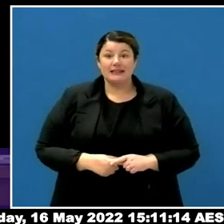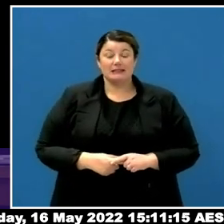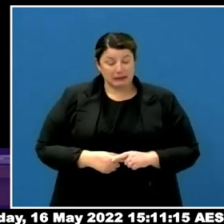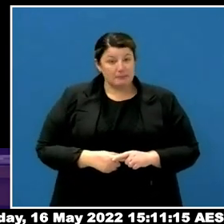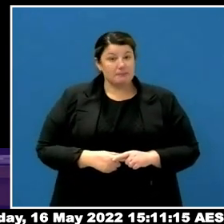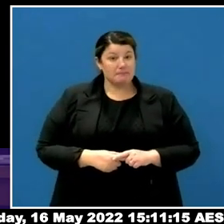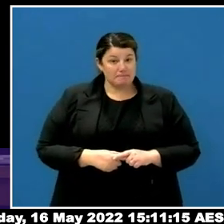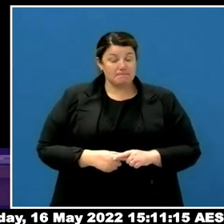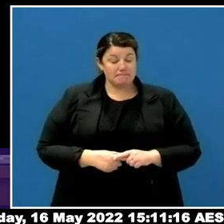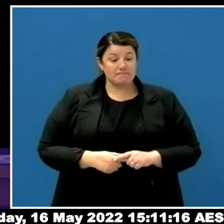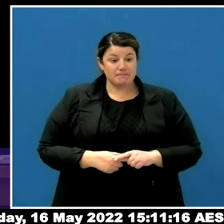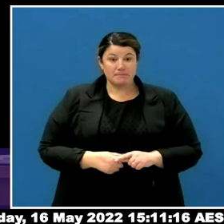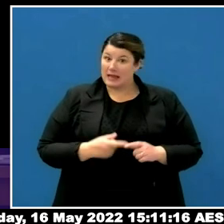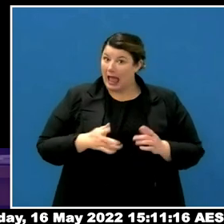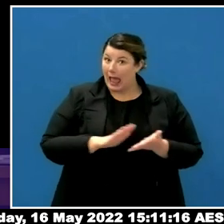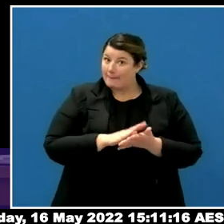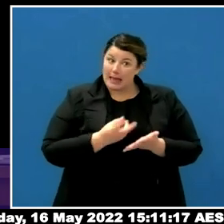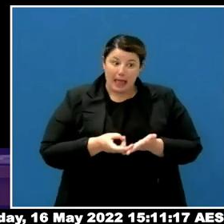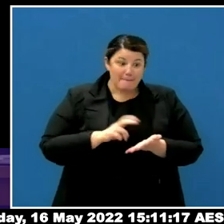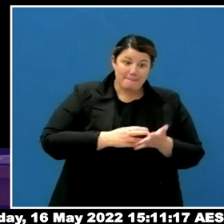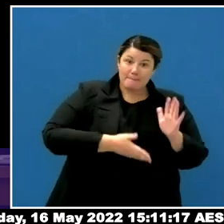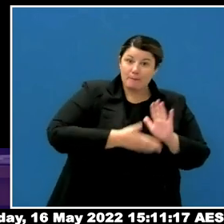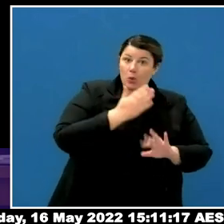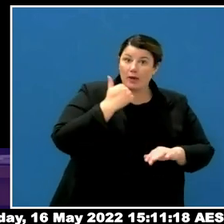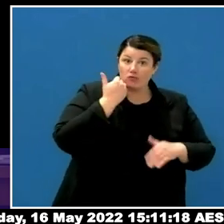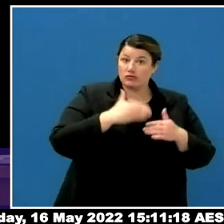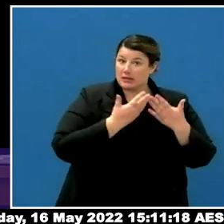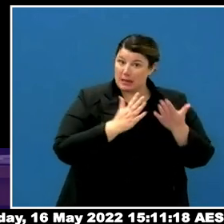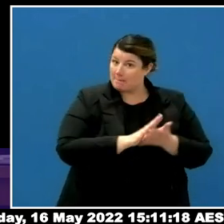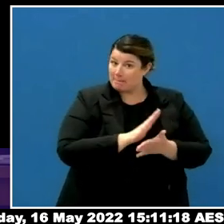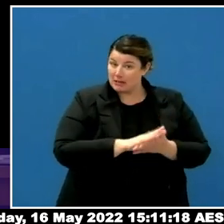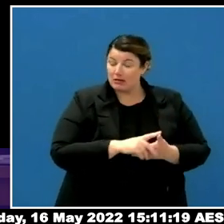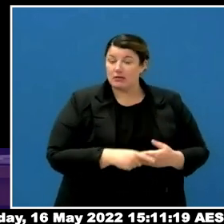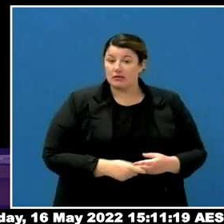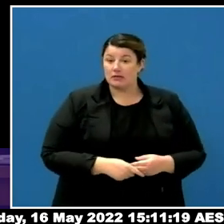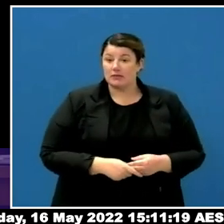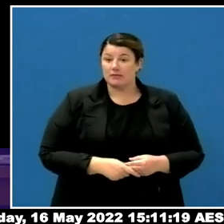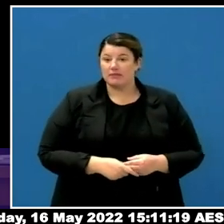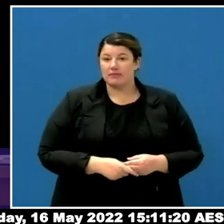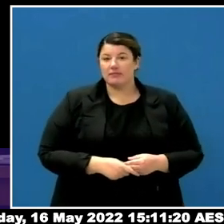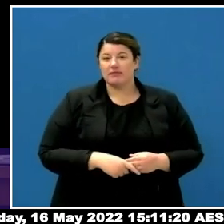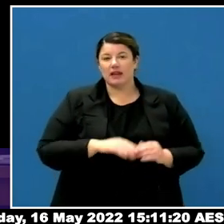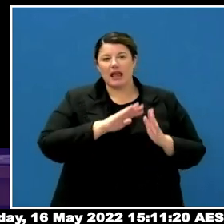He used to get a bit stroppy towards the end of term but yes, in general I'd say he